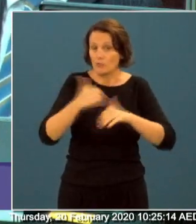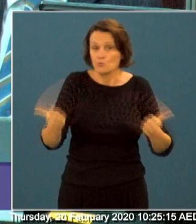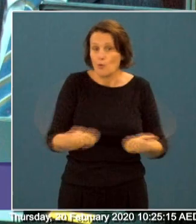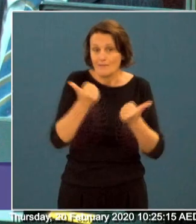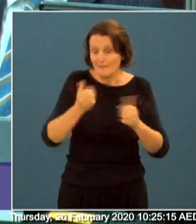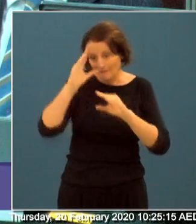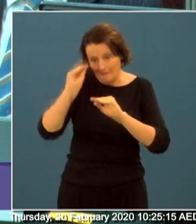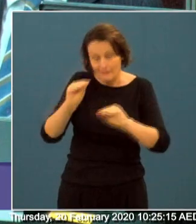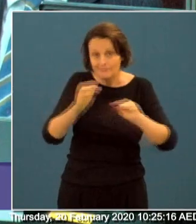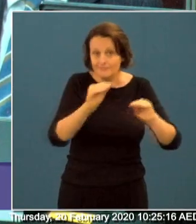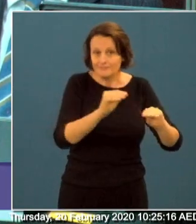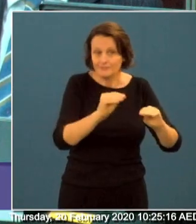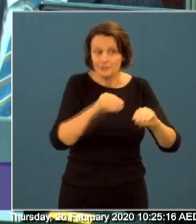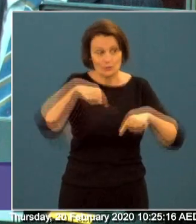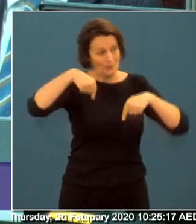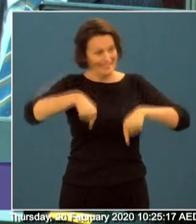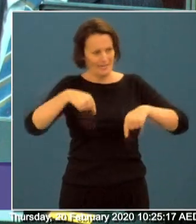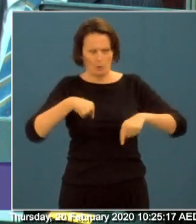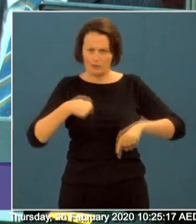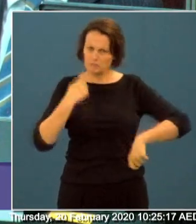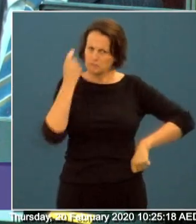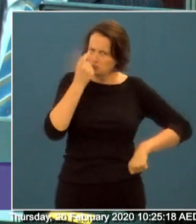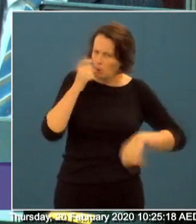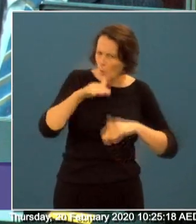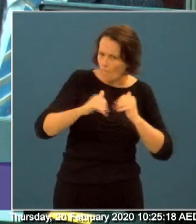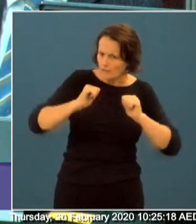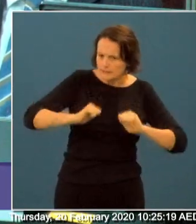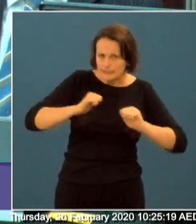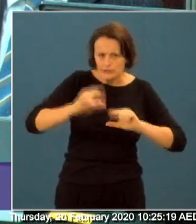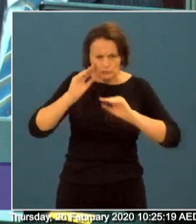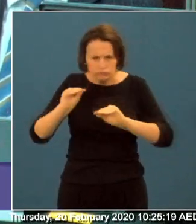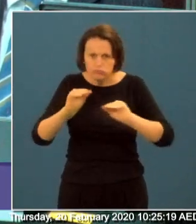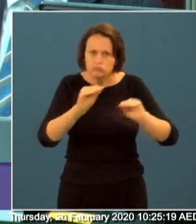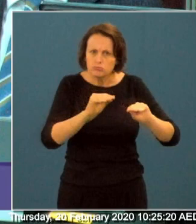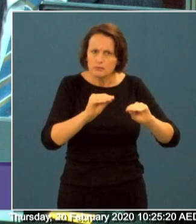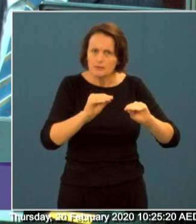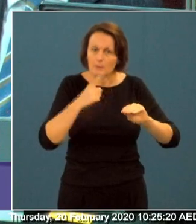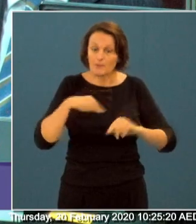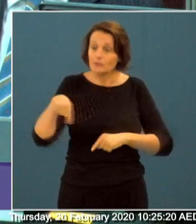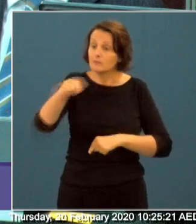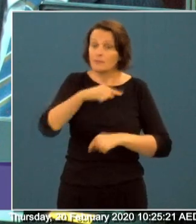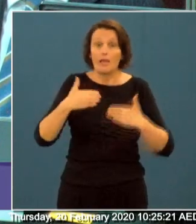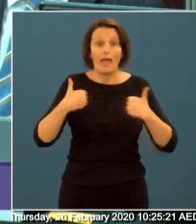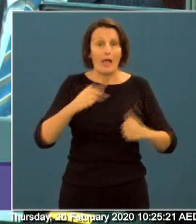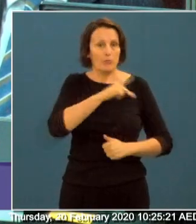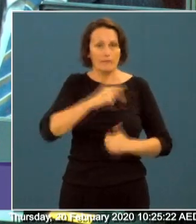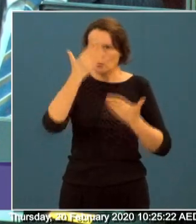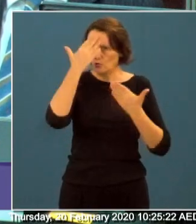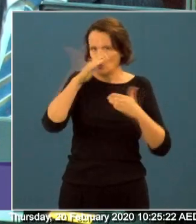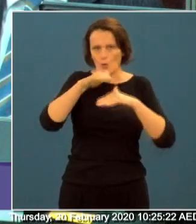in relation to the needs of patients with cognitive disability.